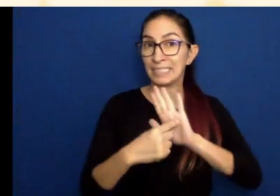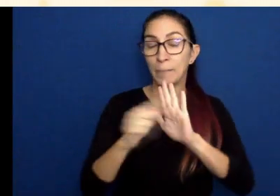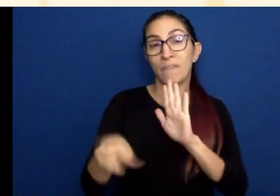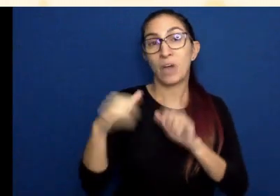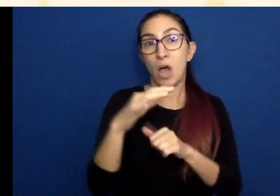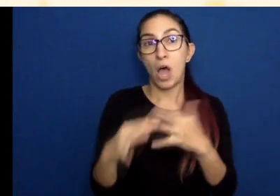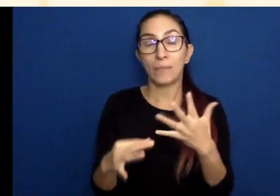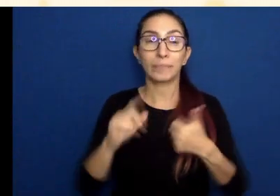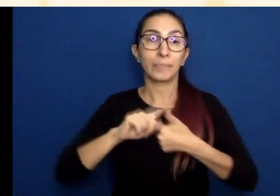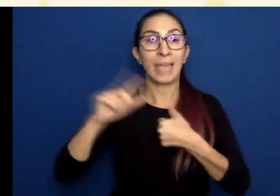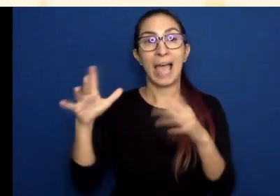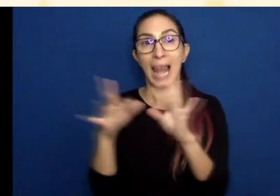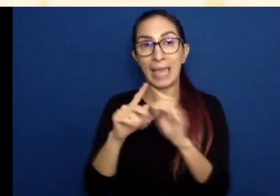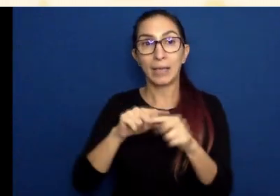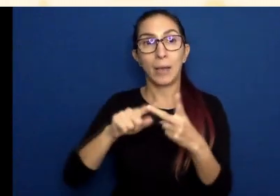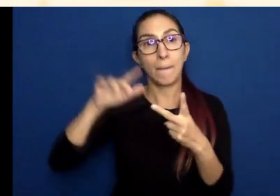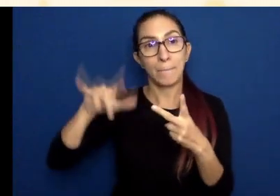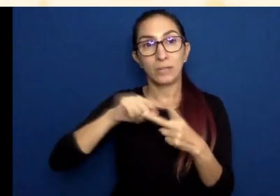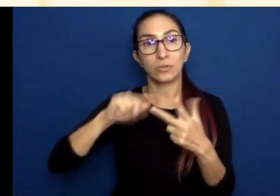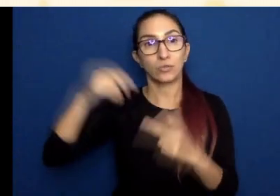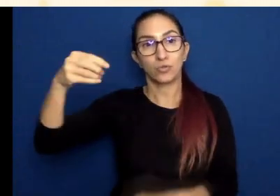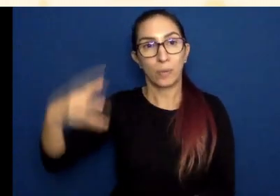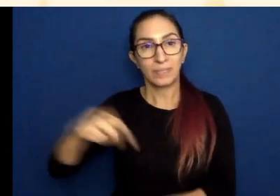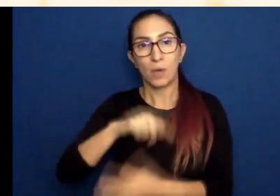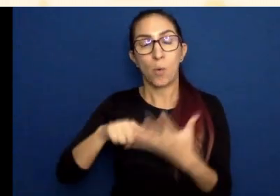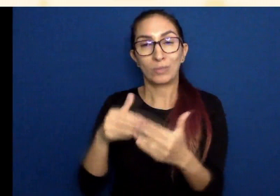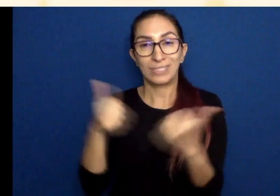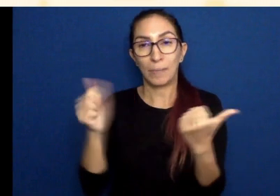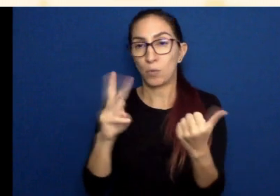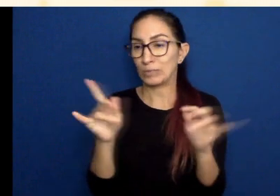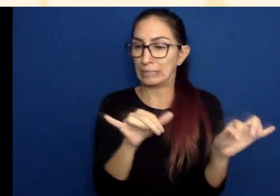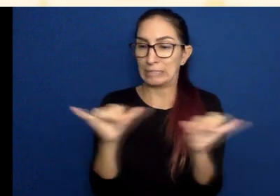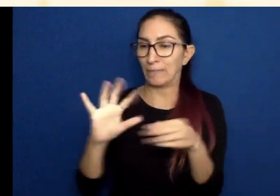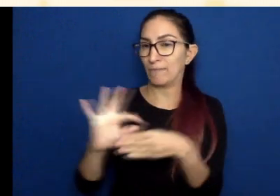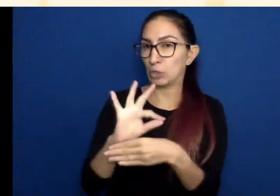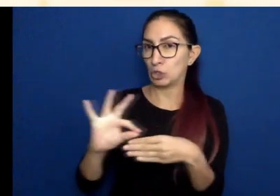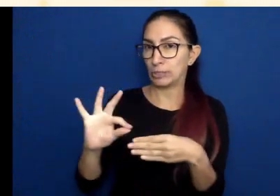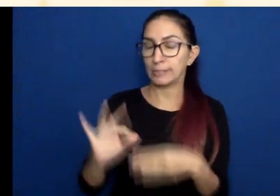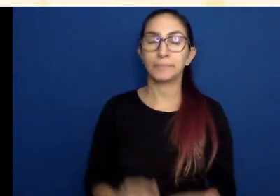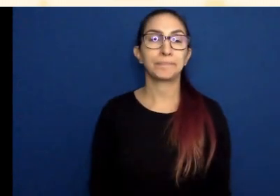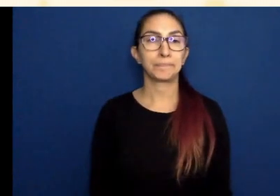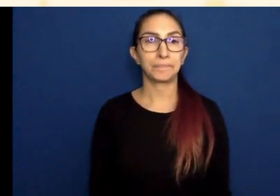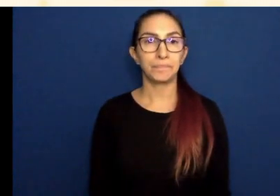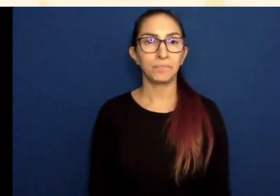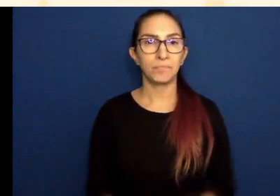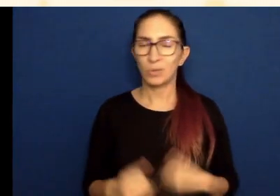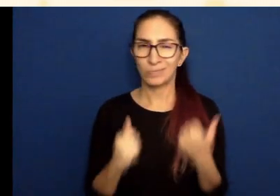a button, a drop down, or a separate page with the same functionality. So what is it about this requirement?